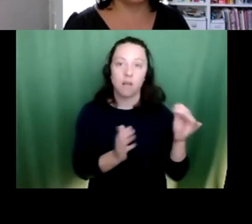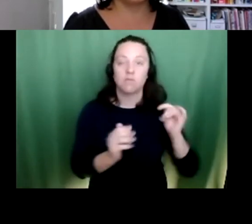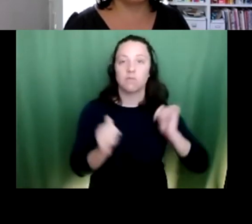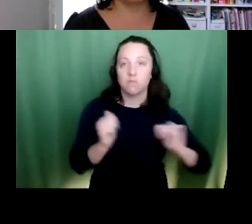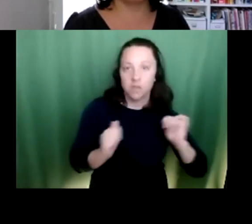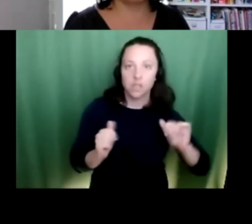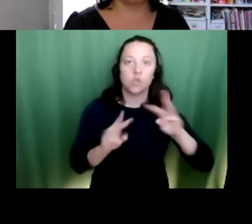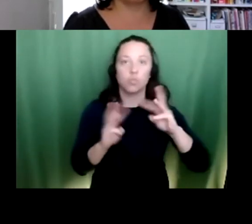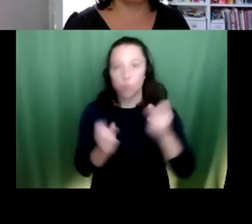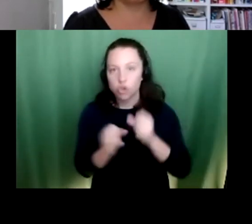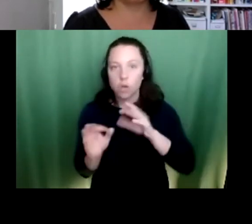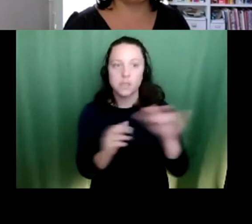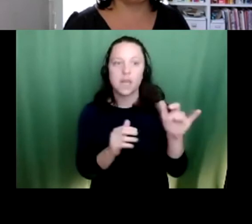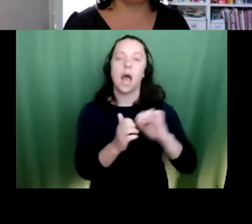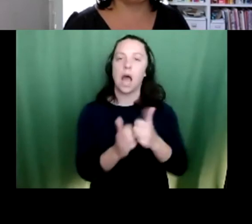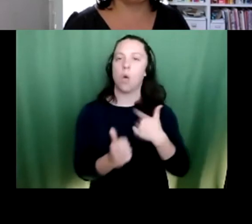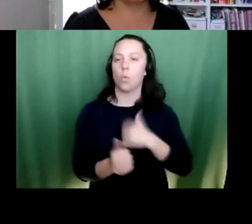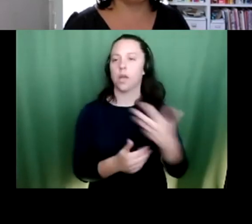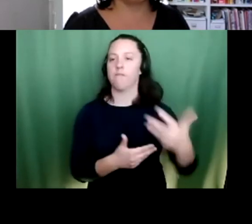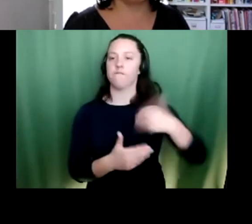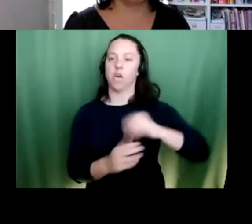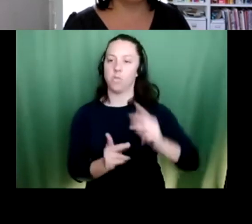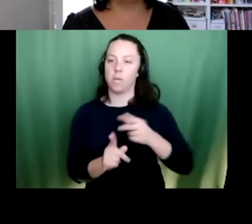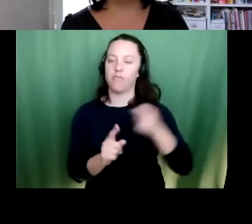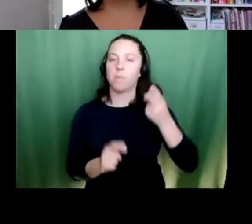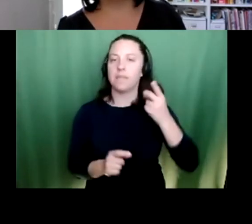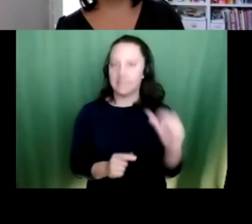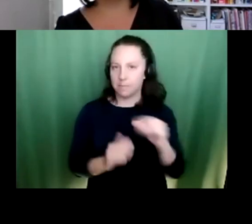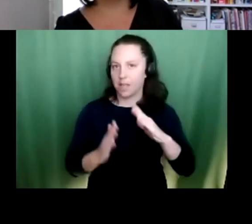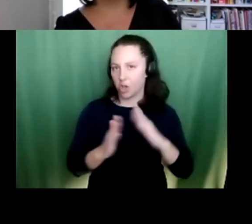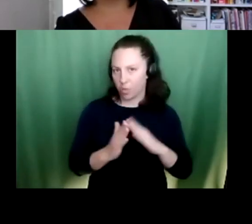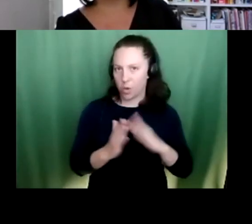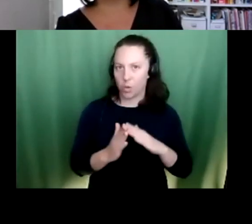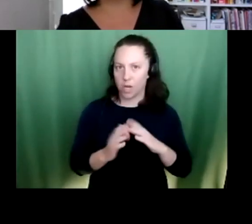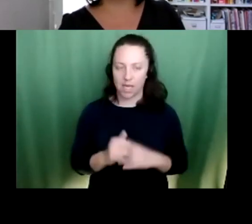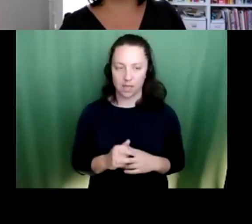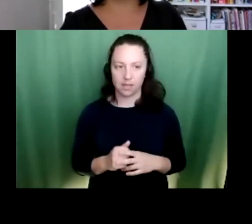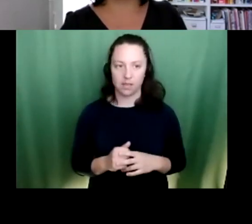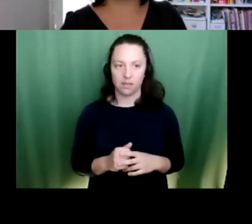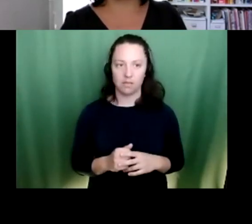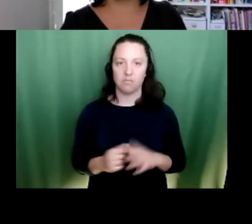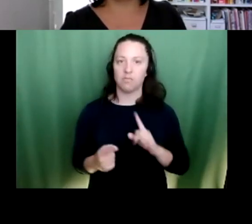from the disability community directly in the creation of the programs and services